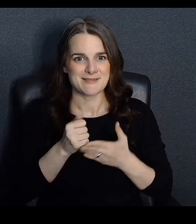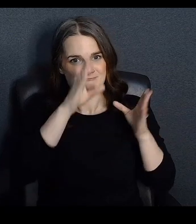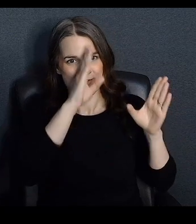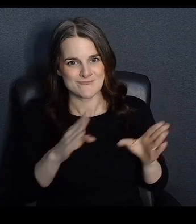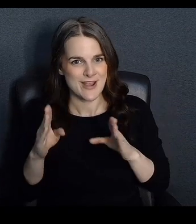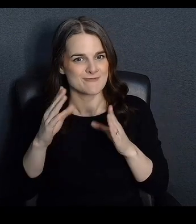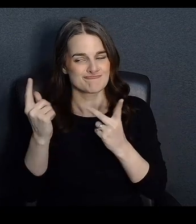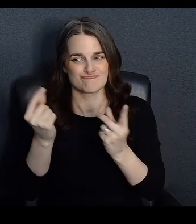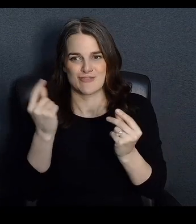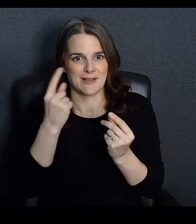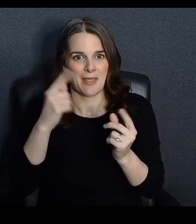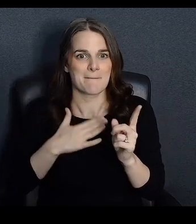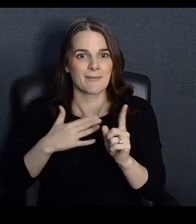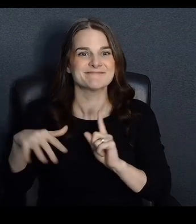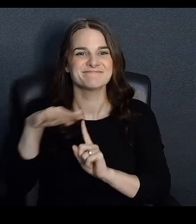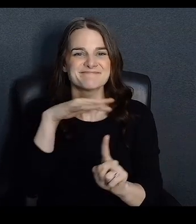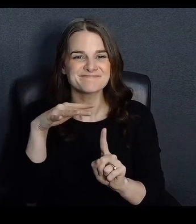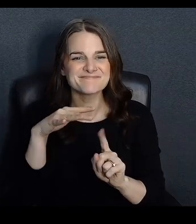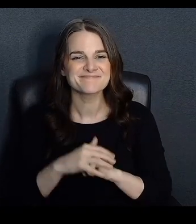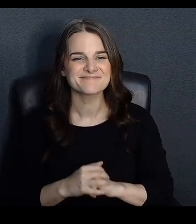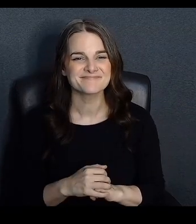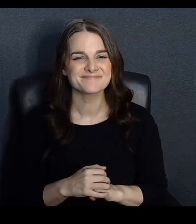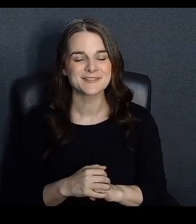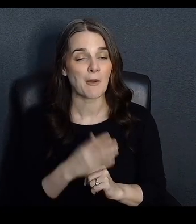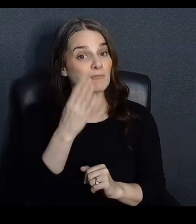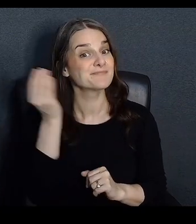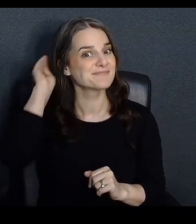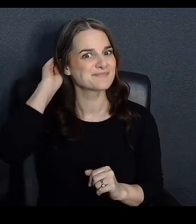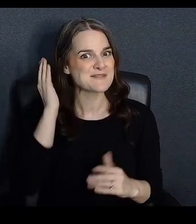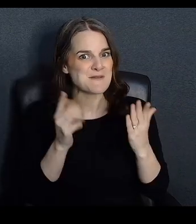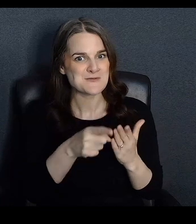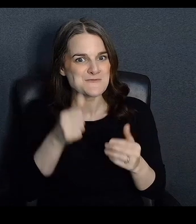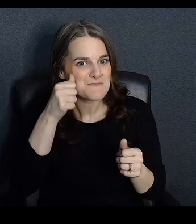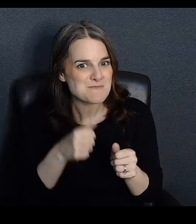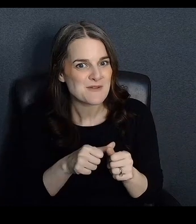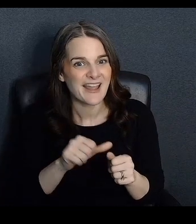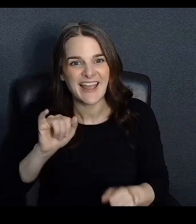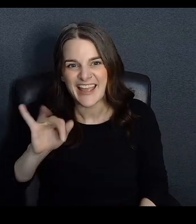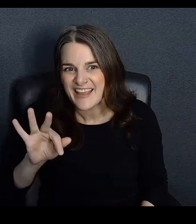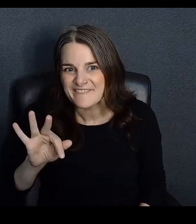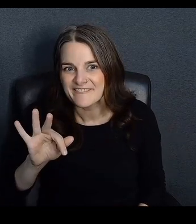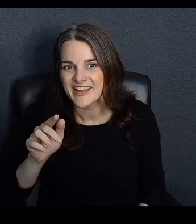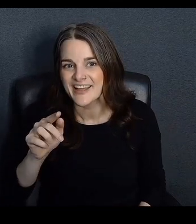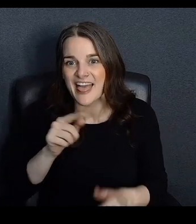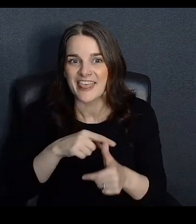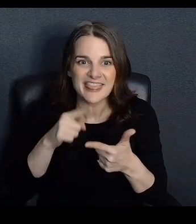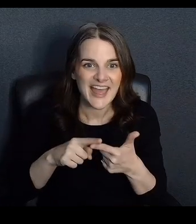So at any rate, with that in mind, some of you might be familiar with the concept of if-then charts for behavior.